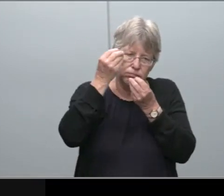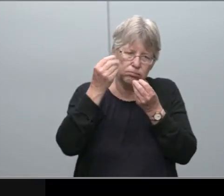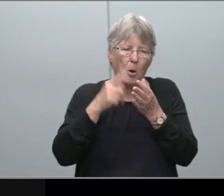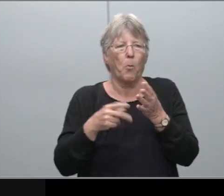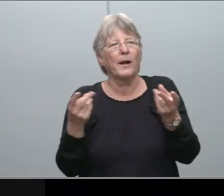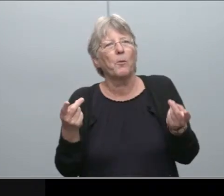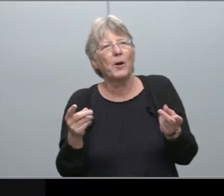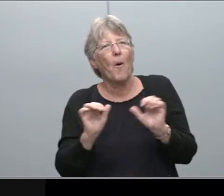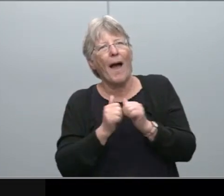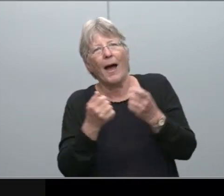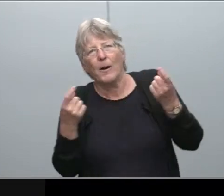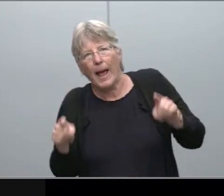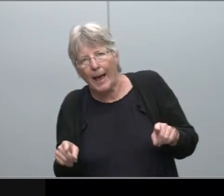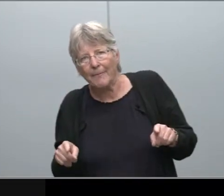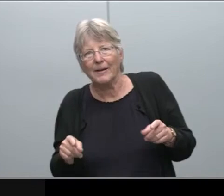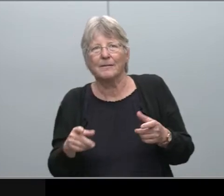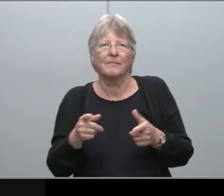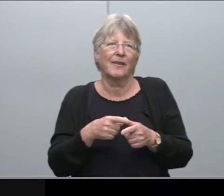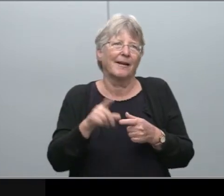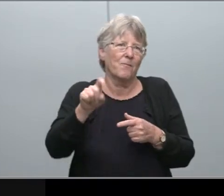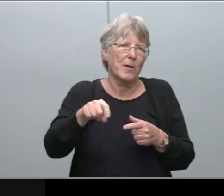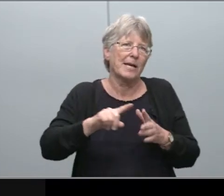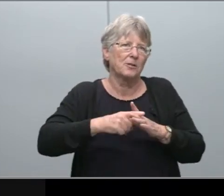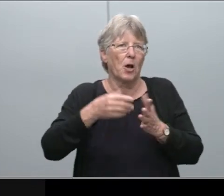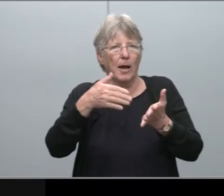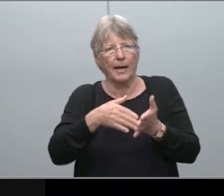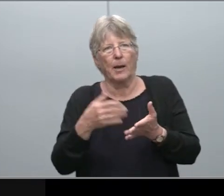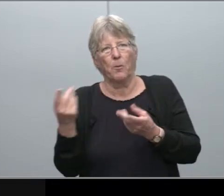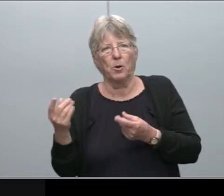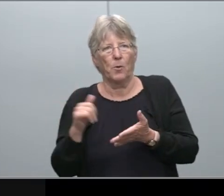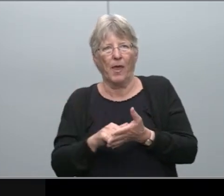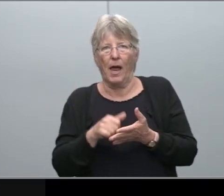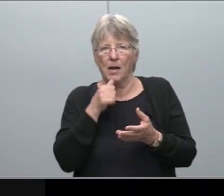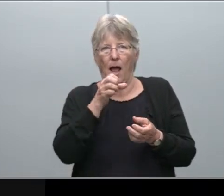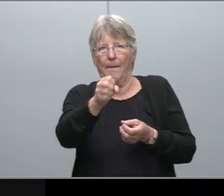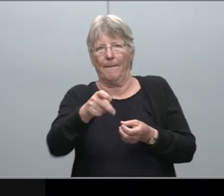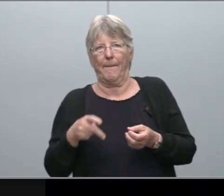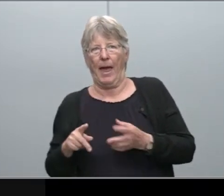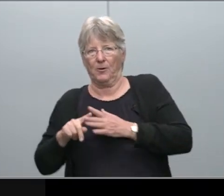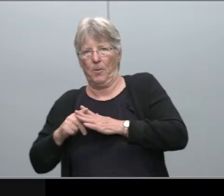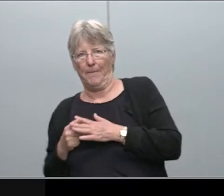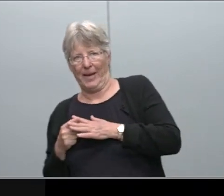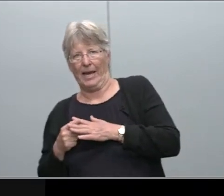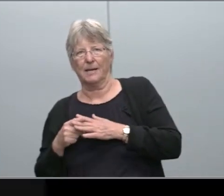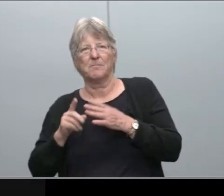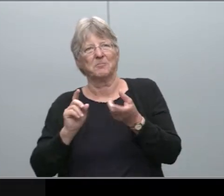We're all going through the same sort of issues, having IEPs and trying to balance our lives.